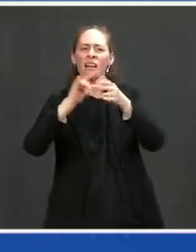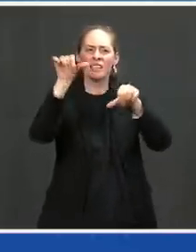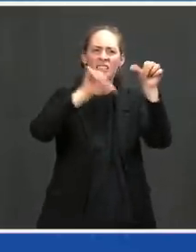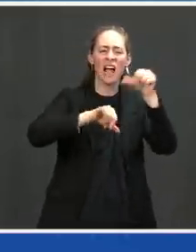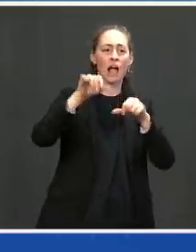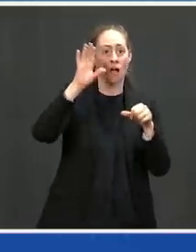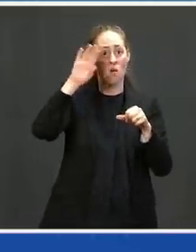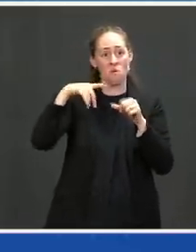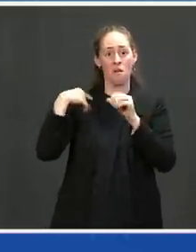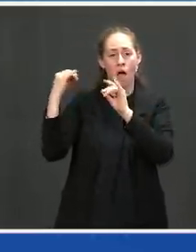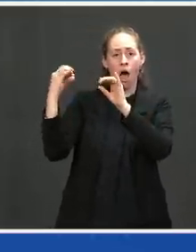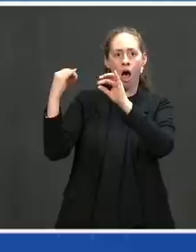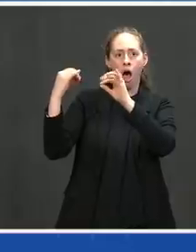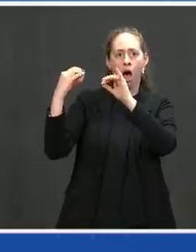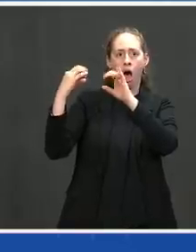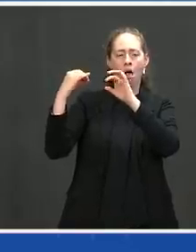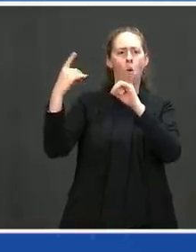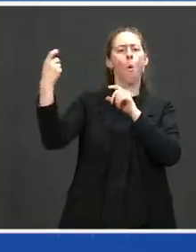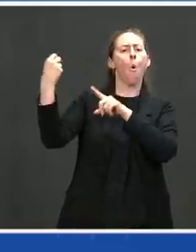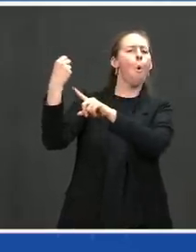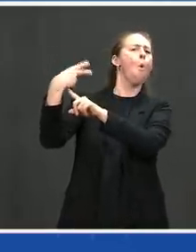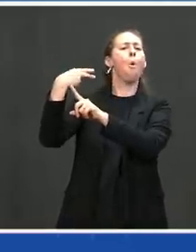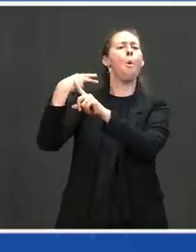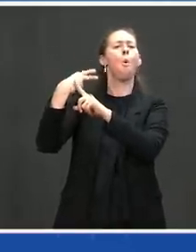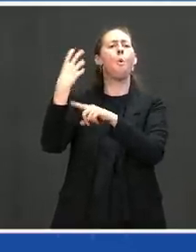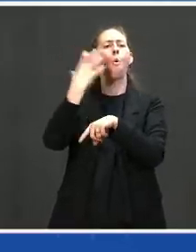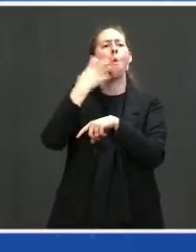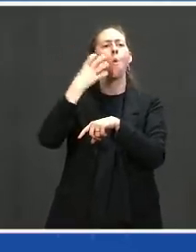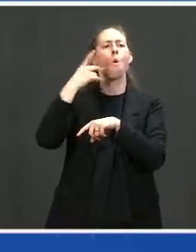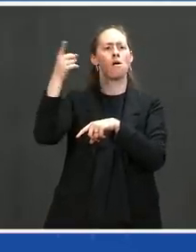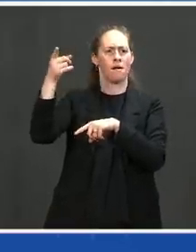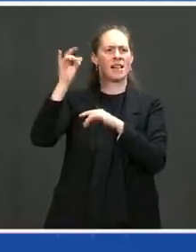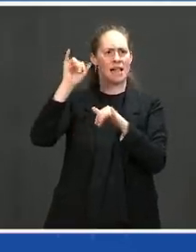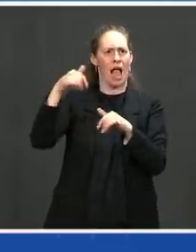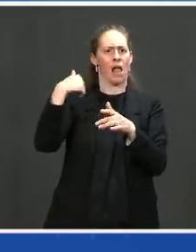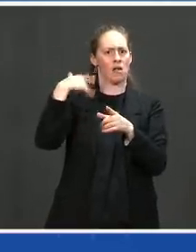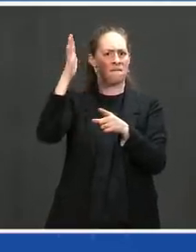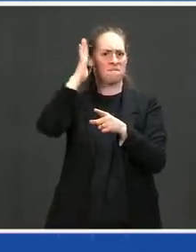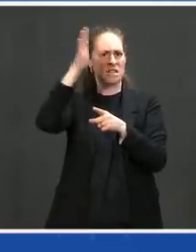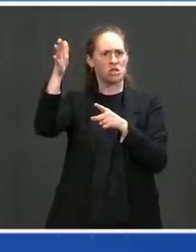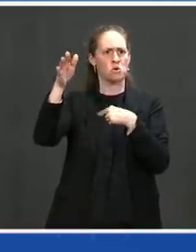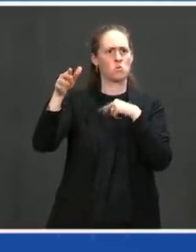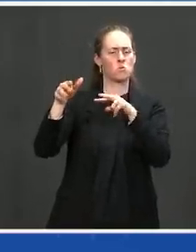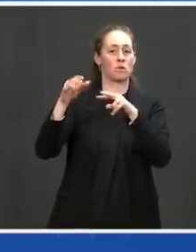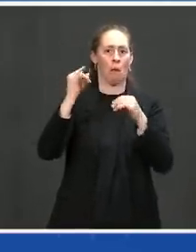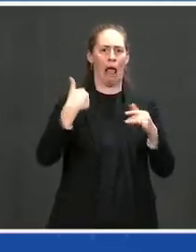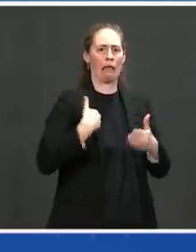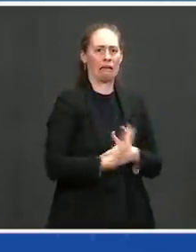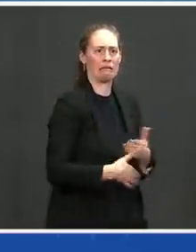because their plan is to own that future. The third -- the second thing we're going to do is we're going to reestablish our alliances.